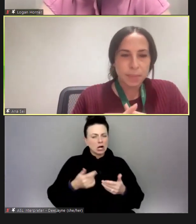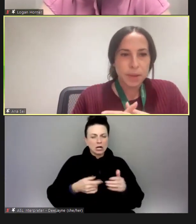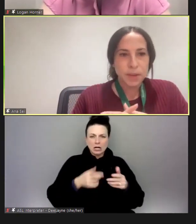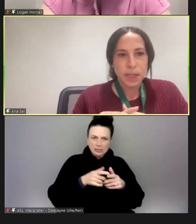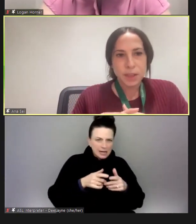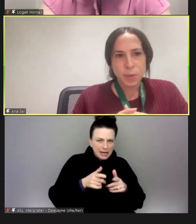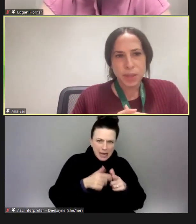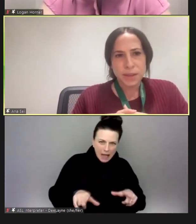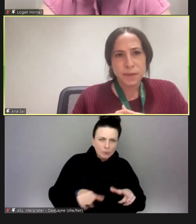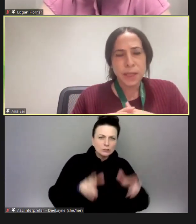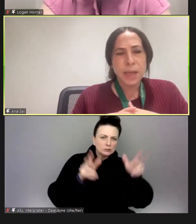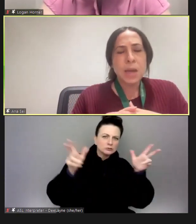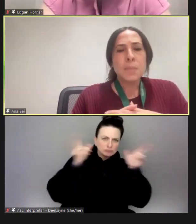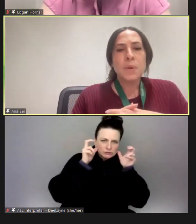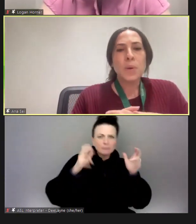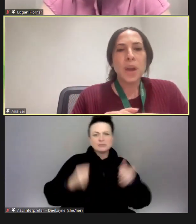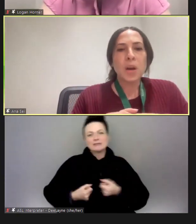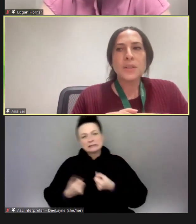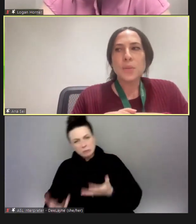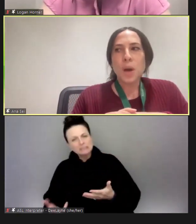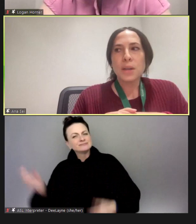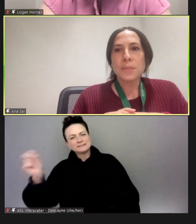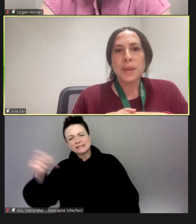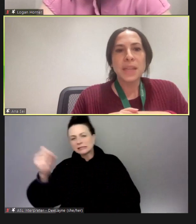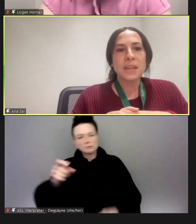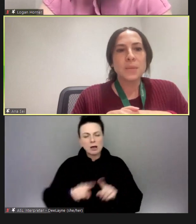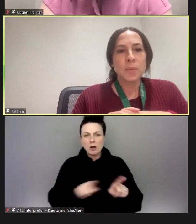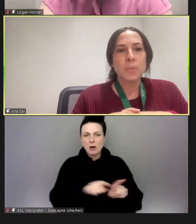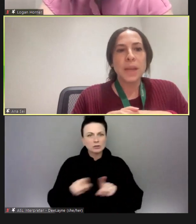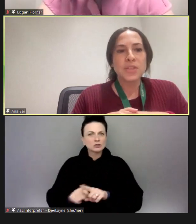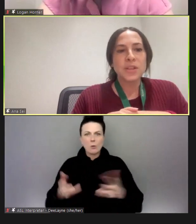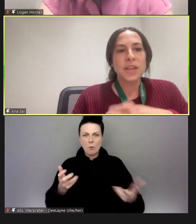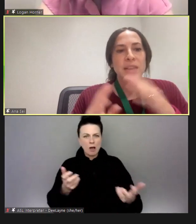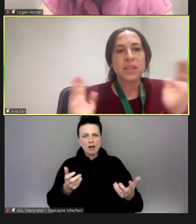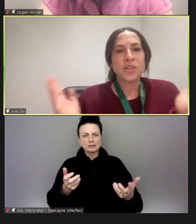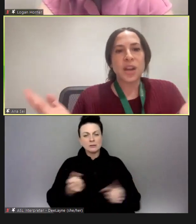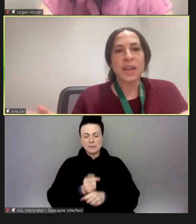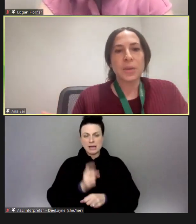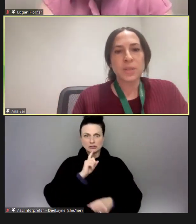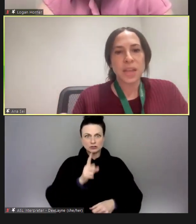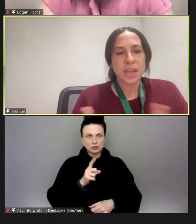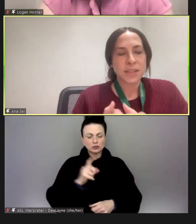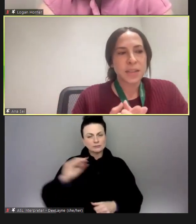and expressively but we also want to